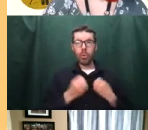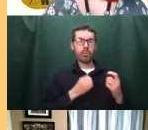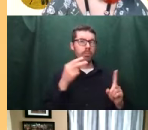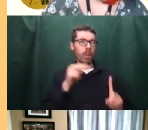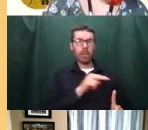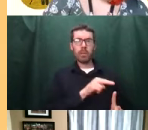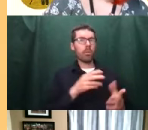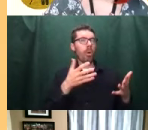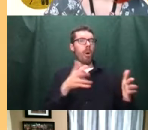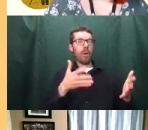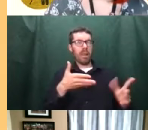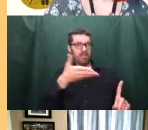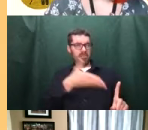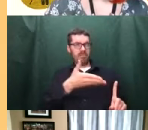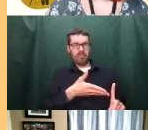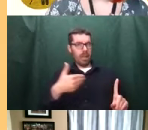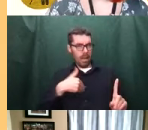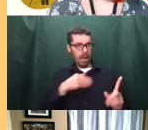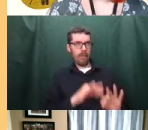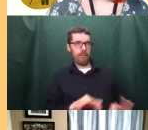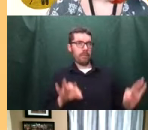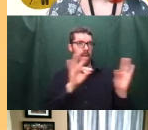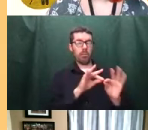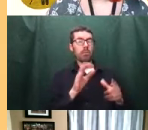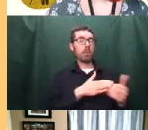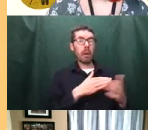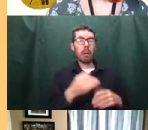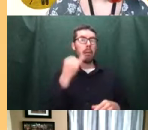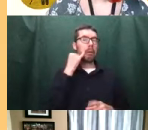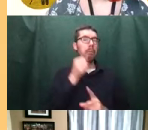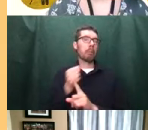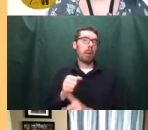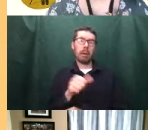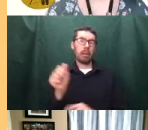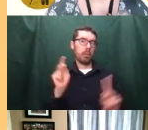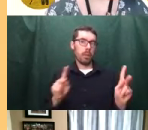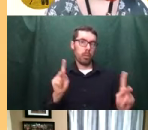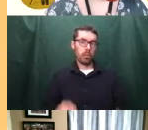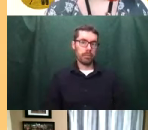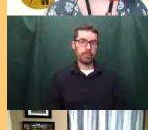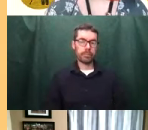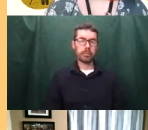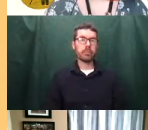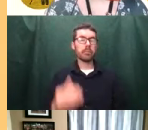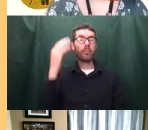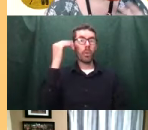valuable regardless of if or how they impact others. By virtue of life, people are worthy